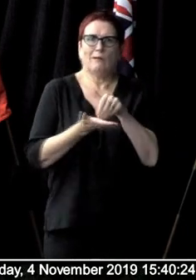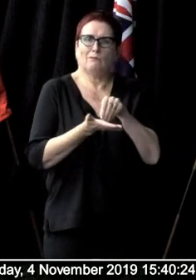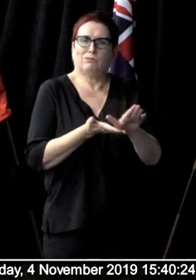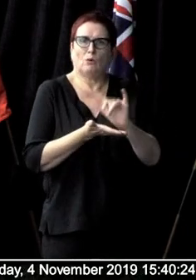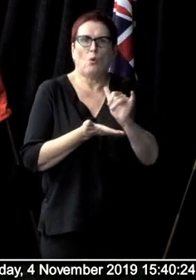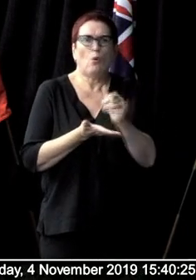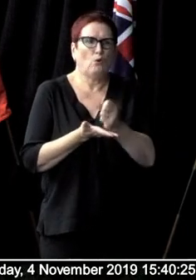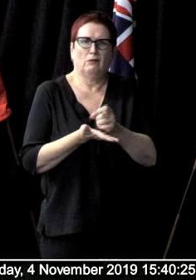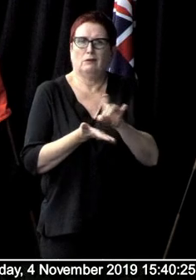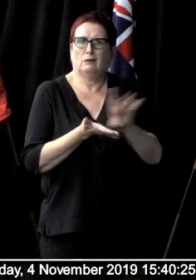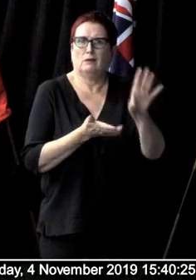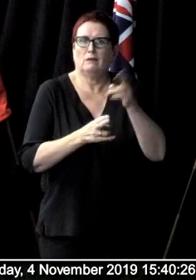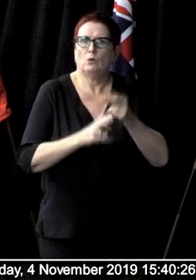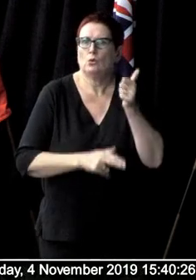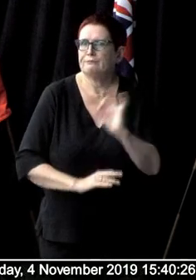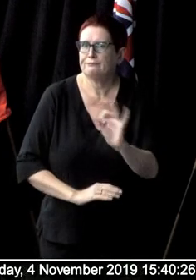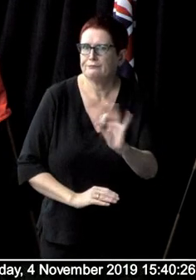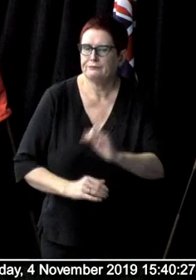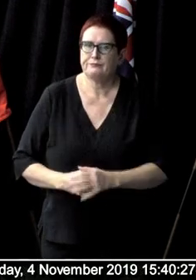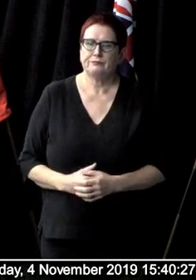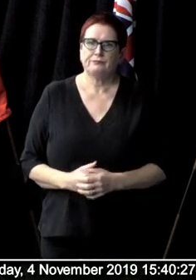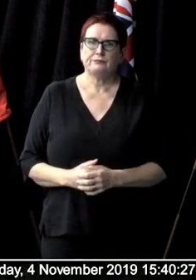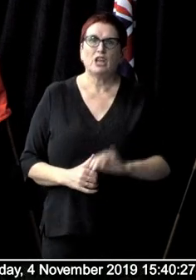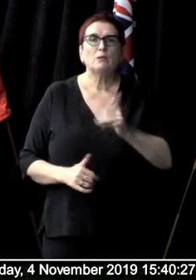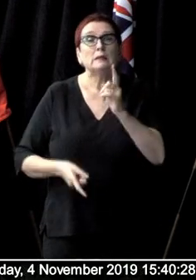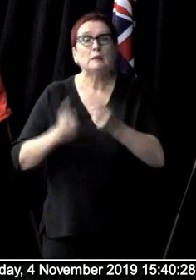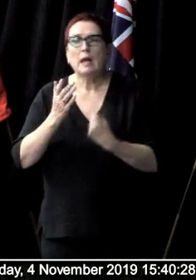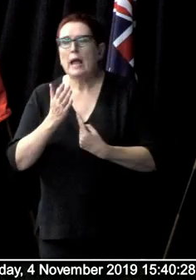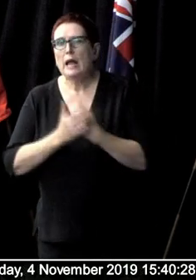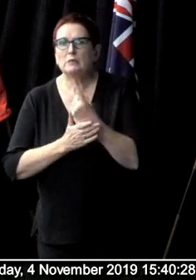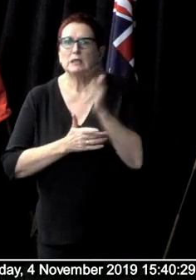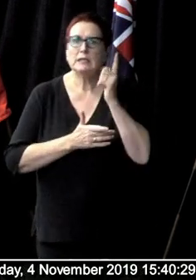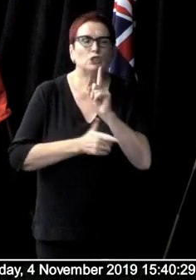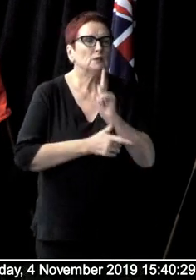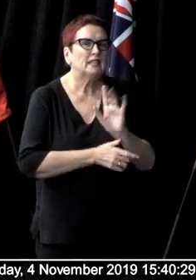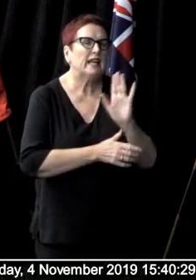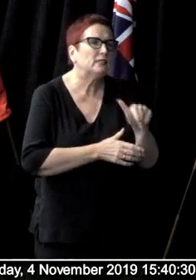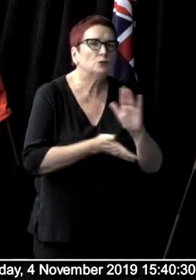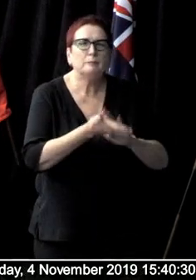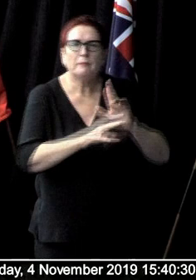So the things that might be said to parents are, “It would be better for this